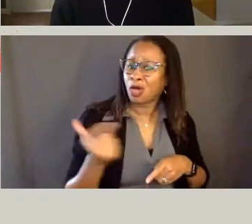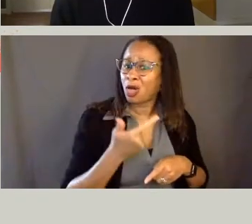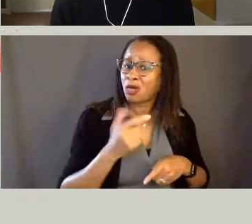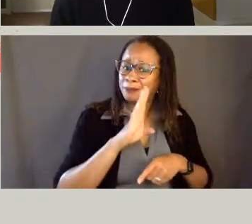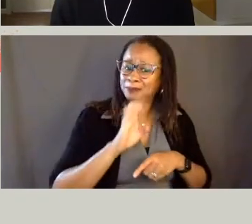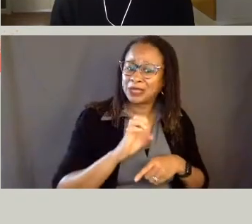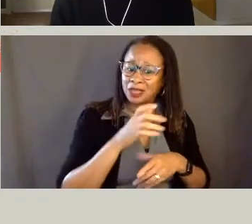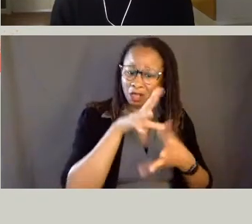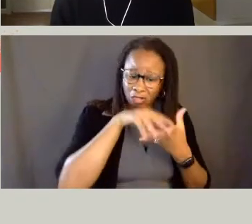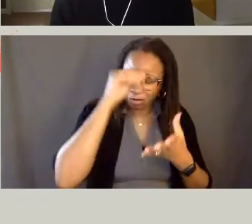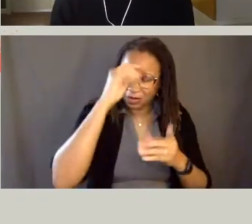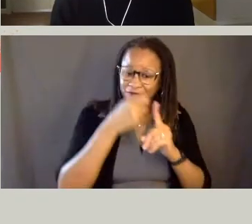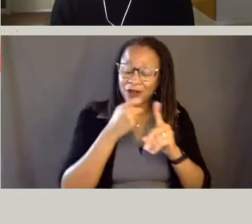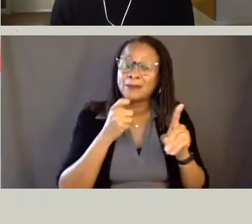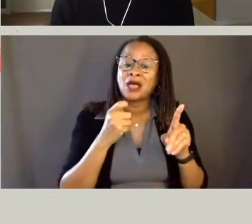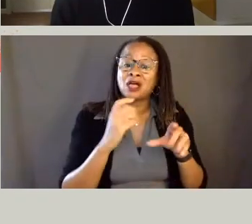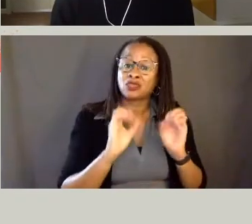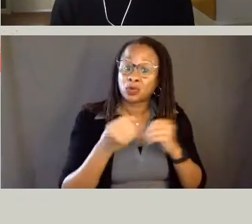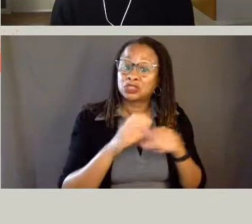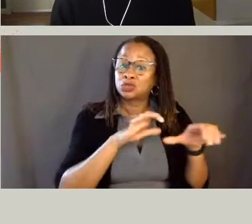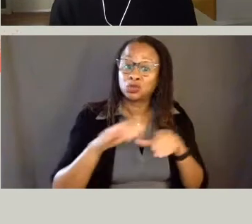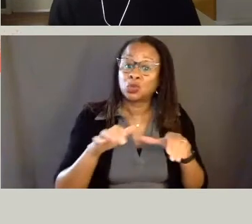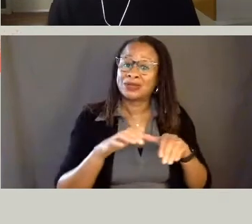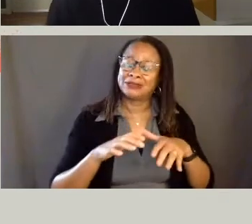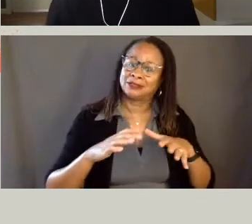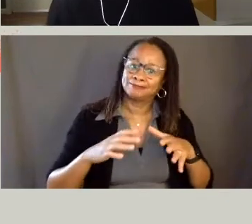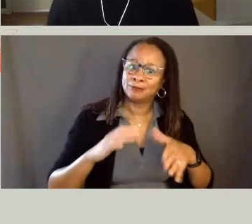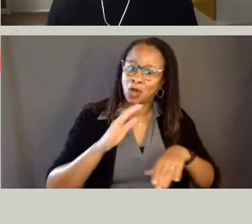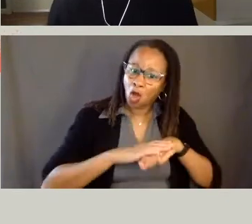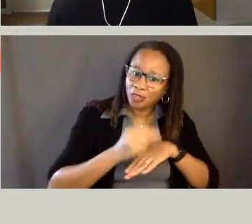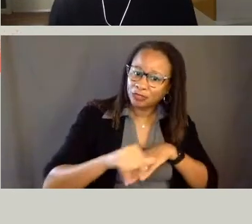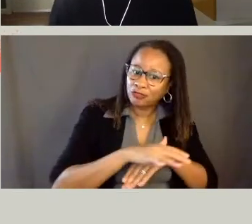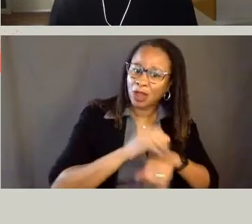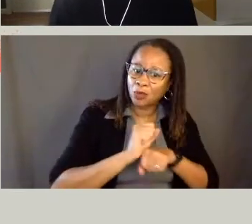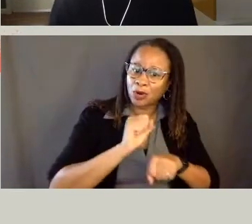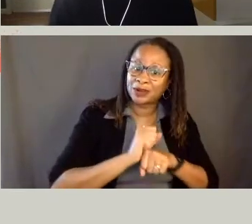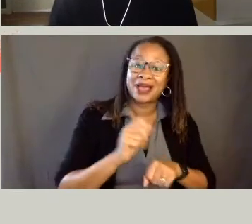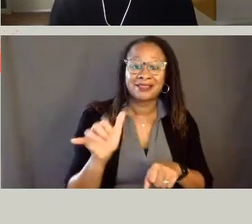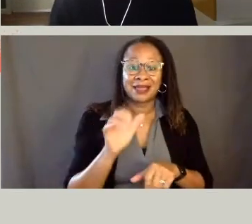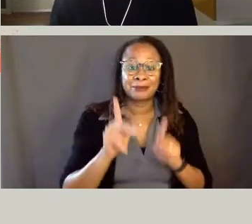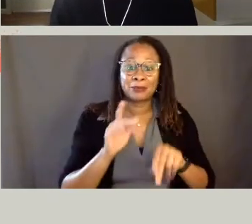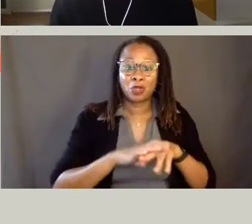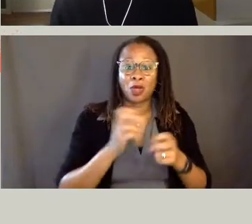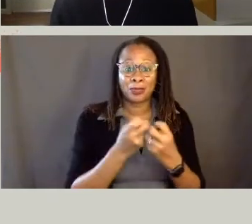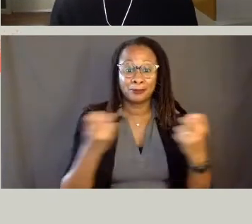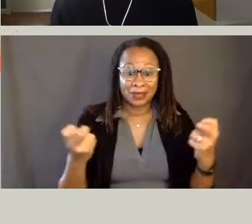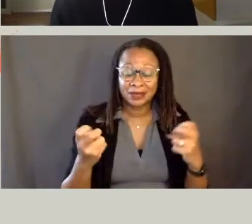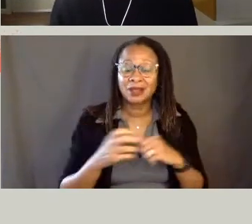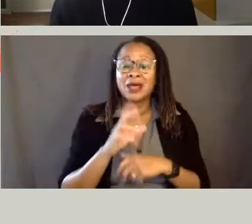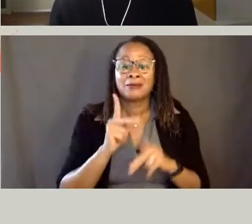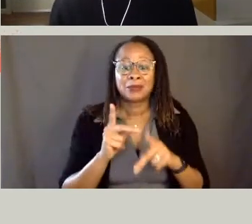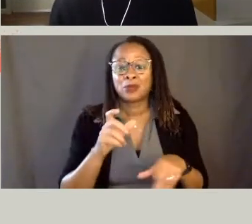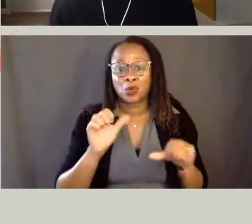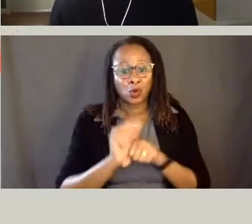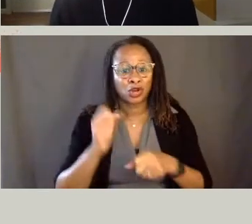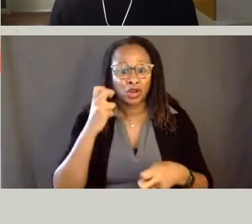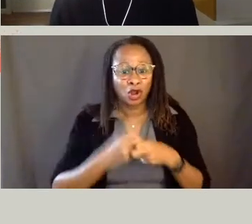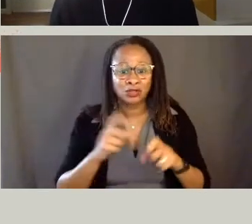that are doing the grassroots work which is, you know, people on this panel and people that are working hard to sort of bring up different, you know, not only just